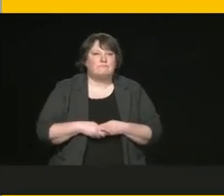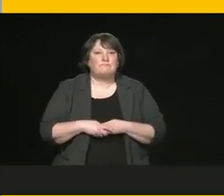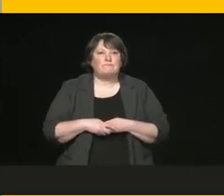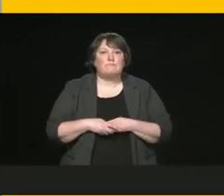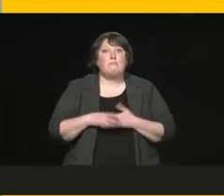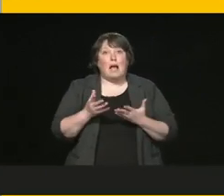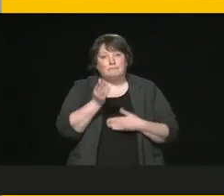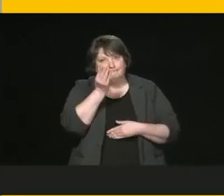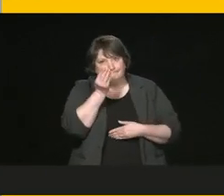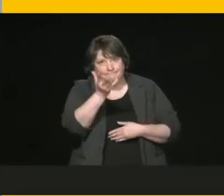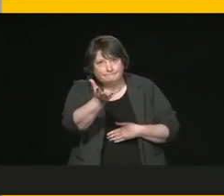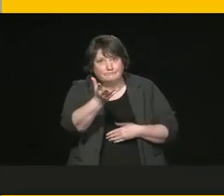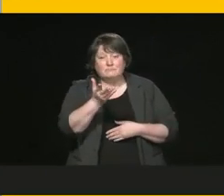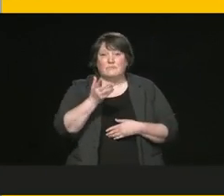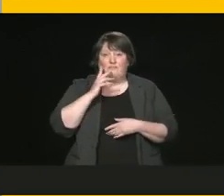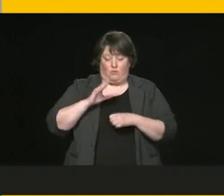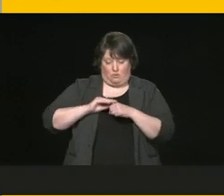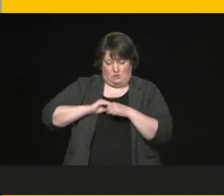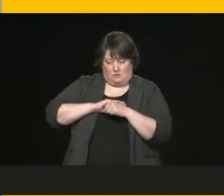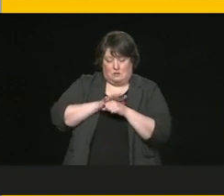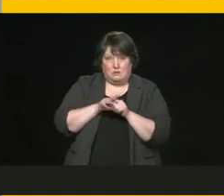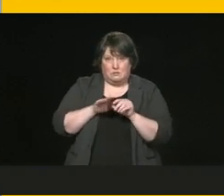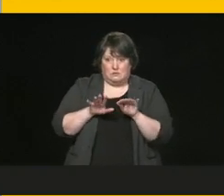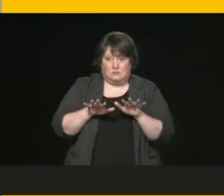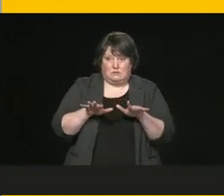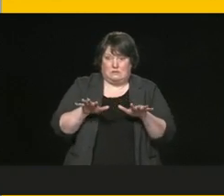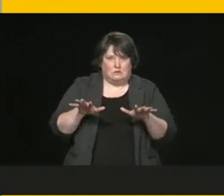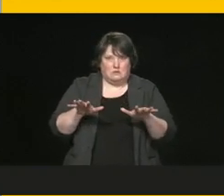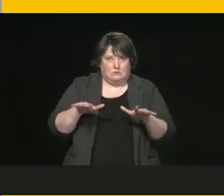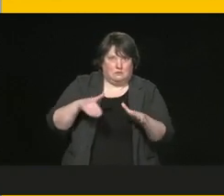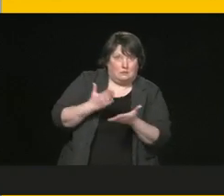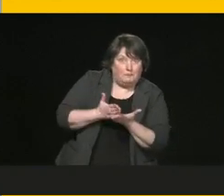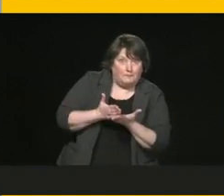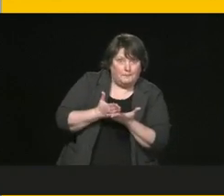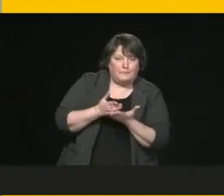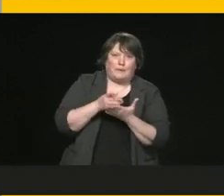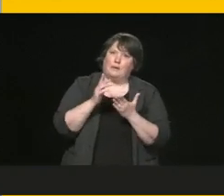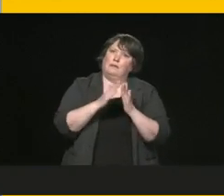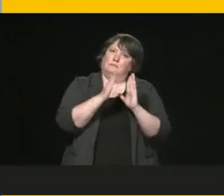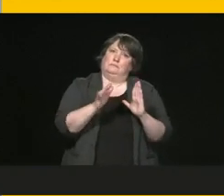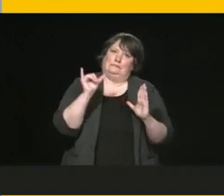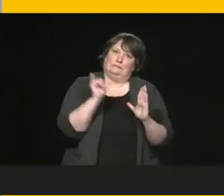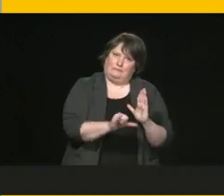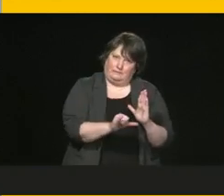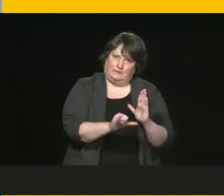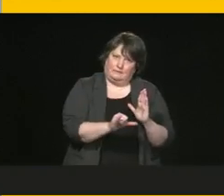BUT THIS IS WHAT WE KNOW. FOR THIS TO BE OVER, PEOPLE